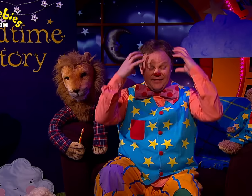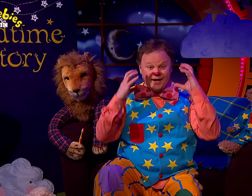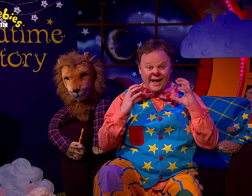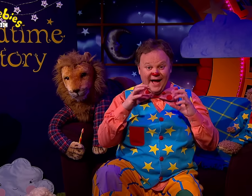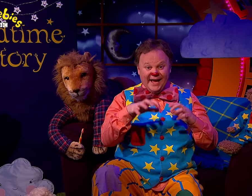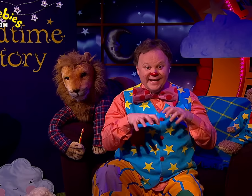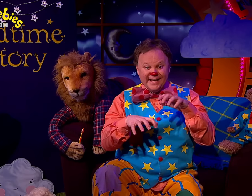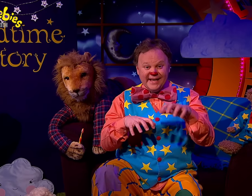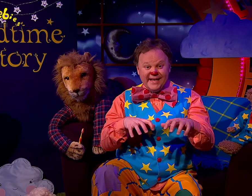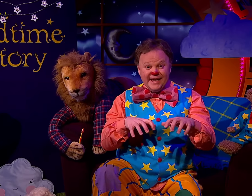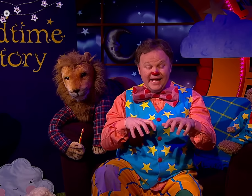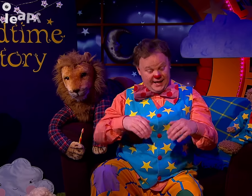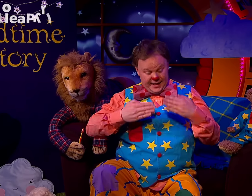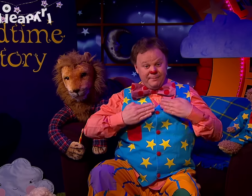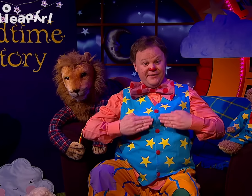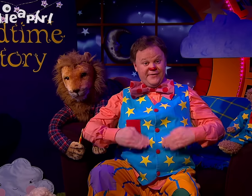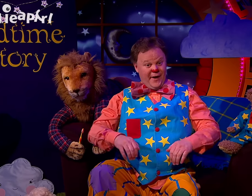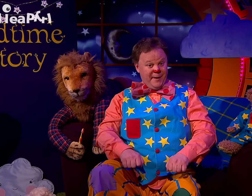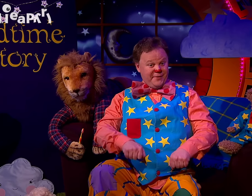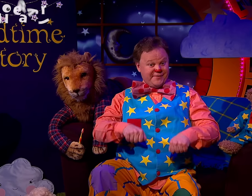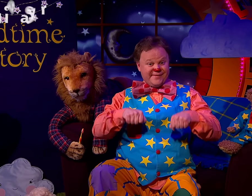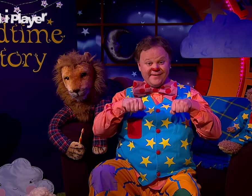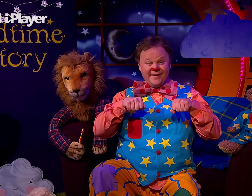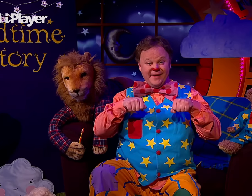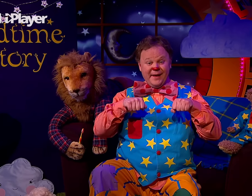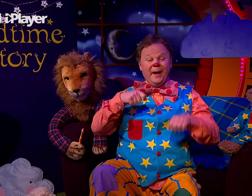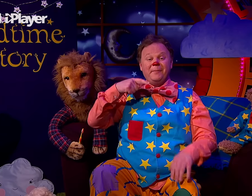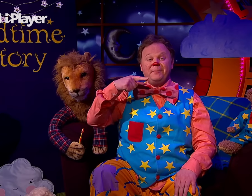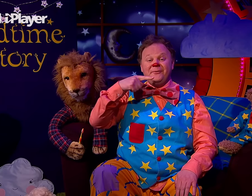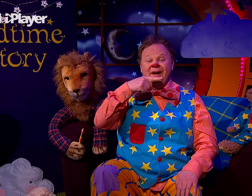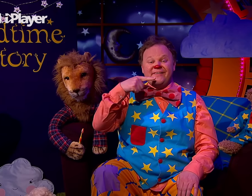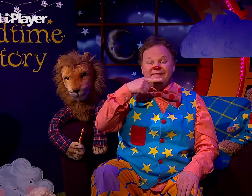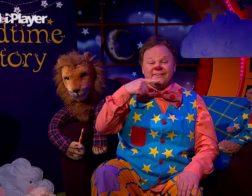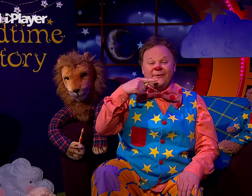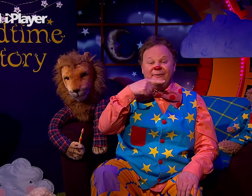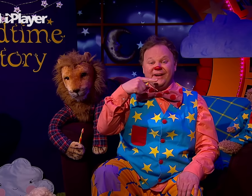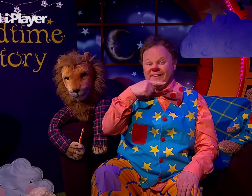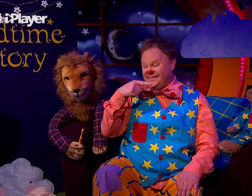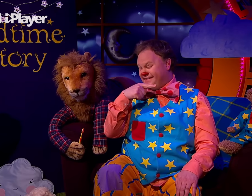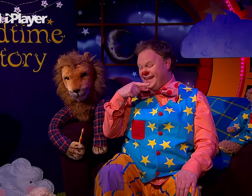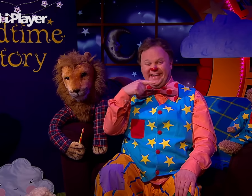the lion in pajamas brushes all of his teeth